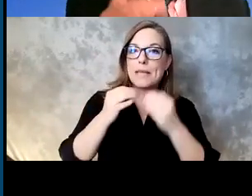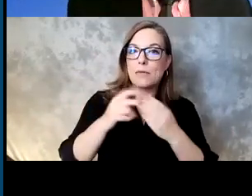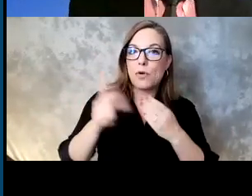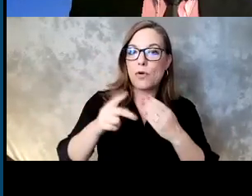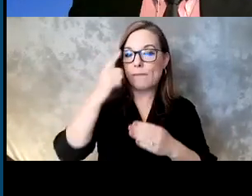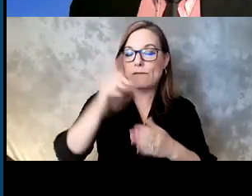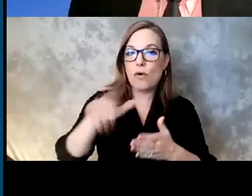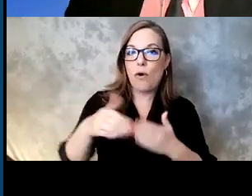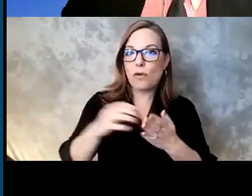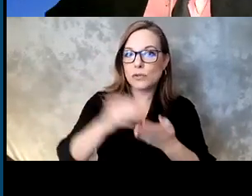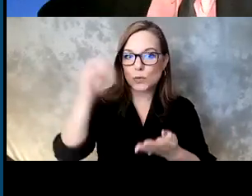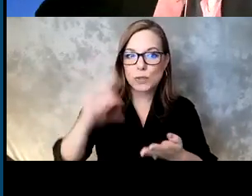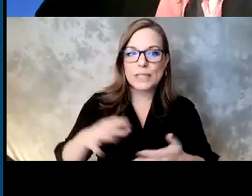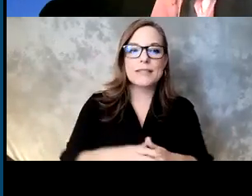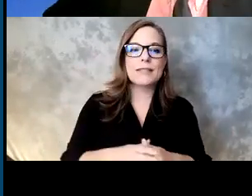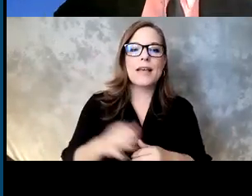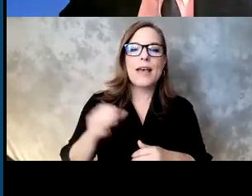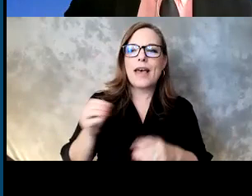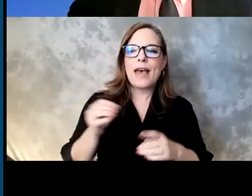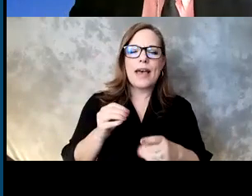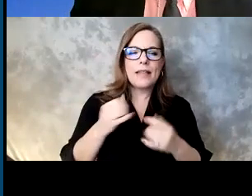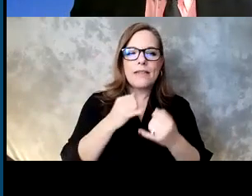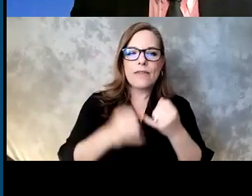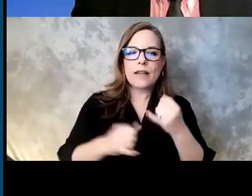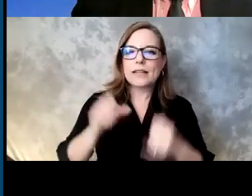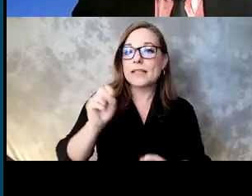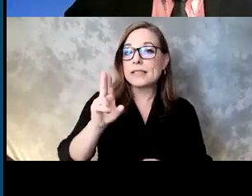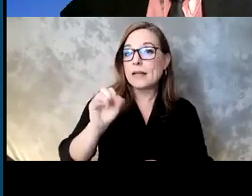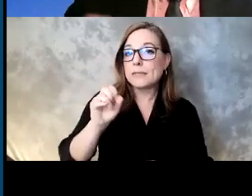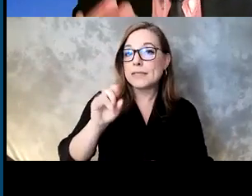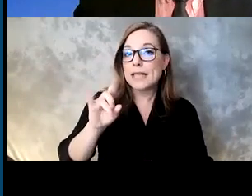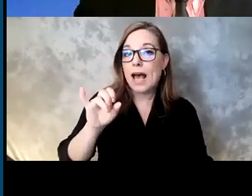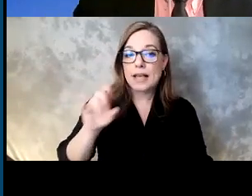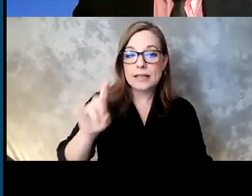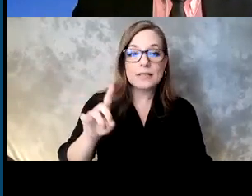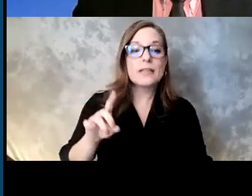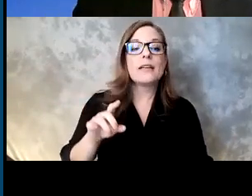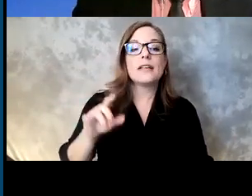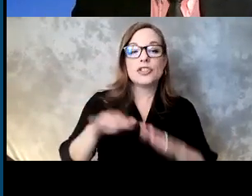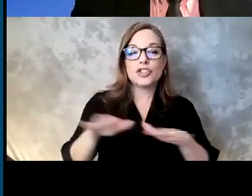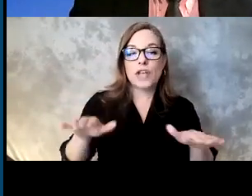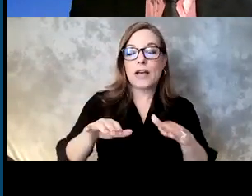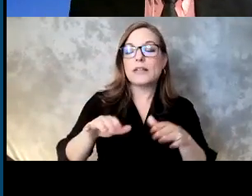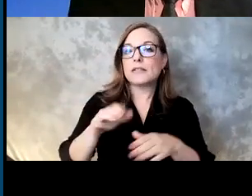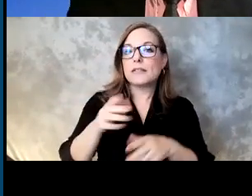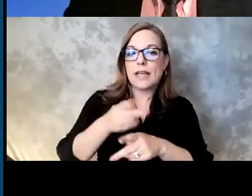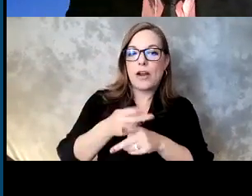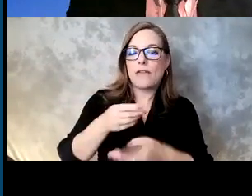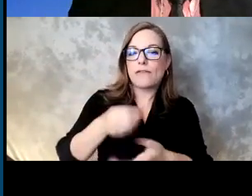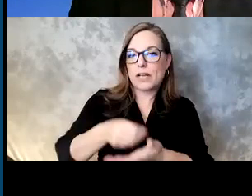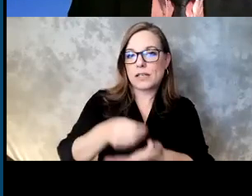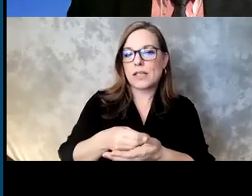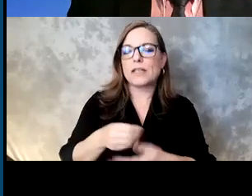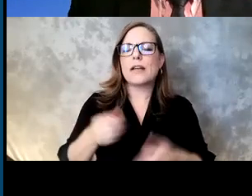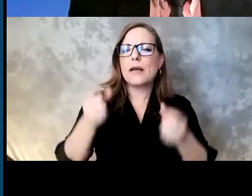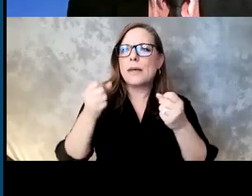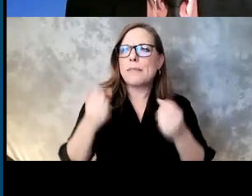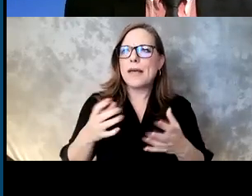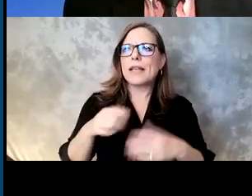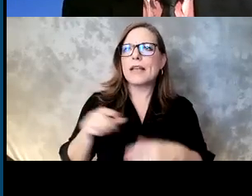of the sampling here. Subsidize Child Care Funding. The many of which are housed or administered